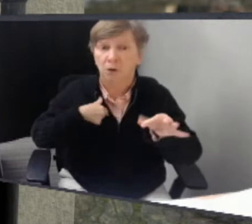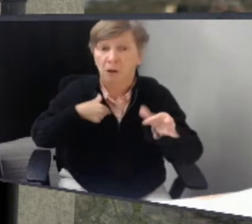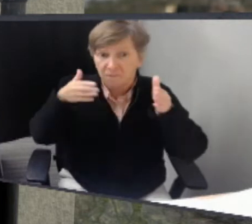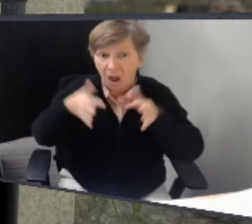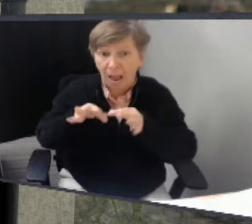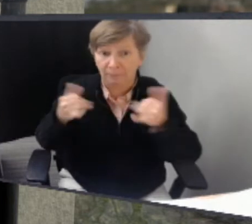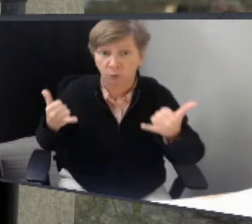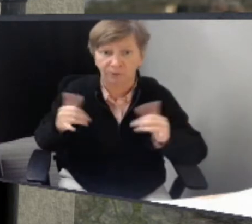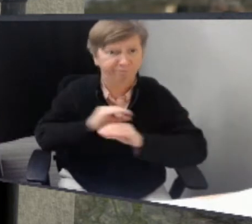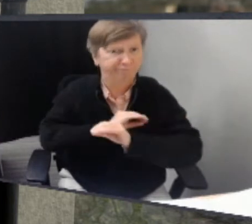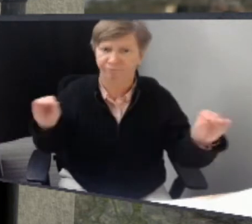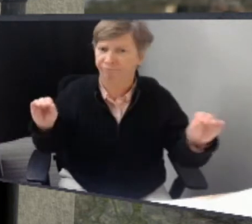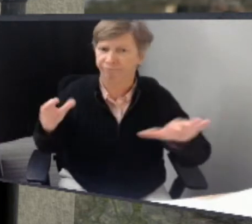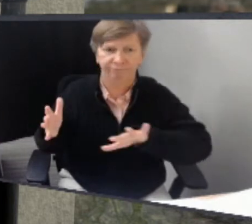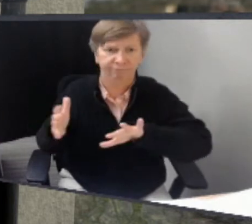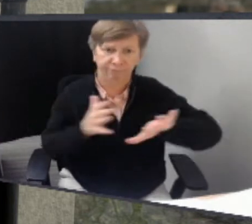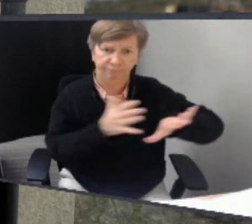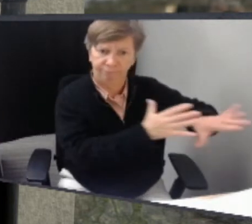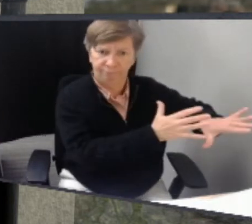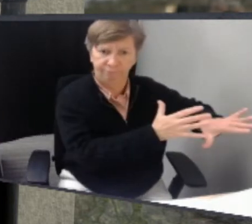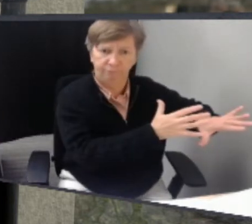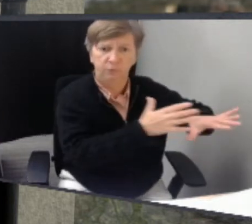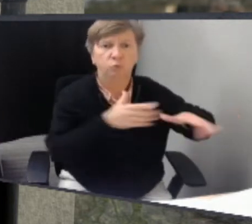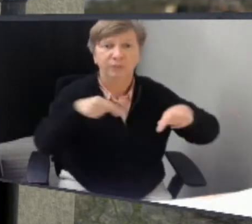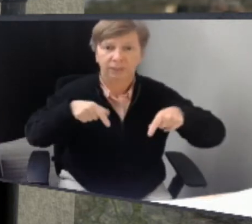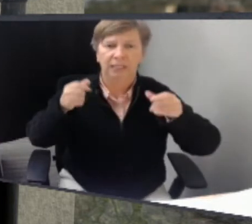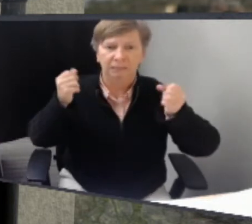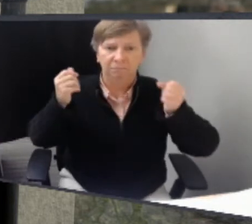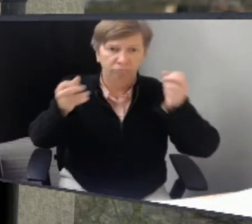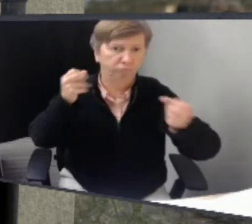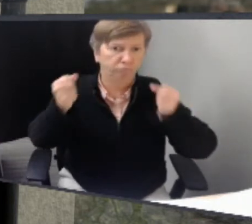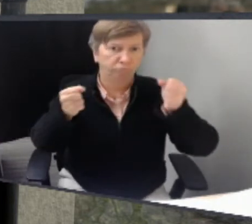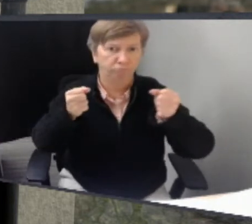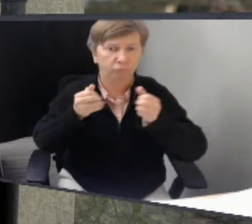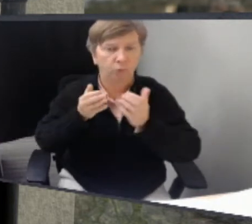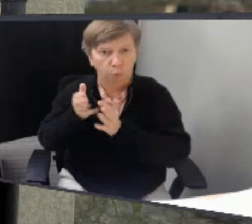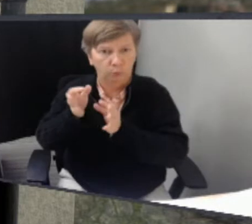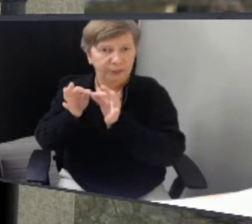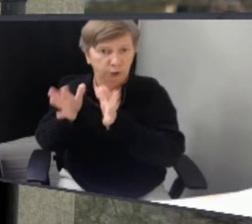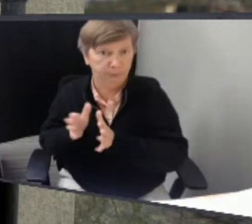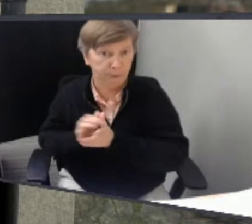of publications, and a lot of research on language, but my focus today is not on language more